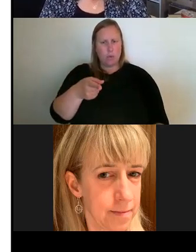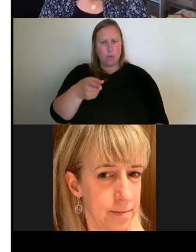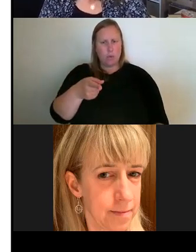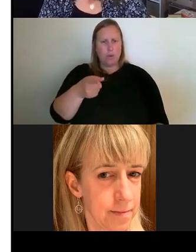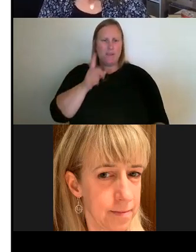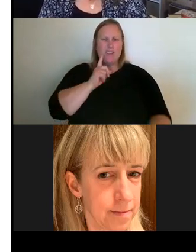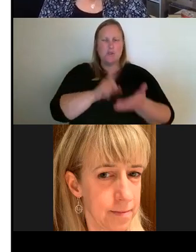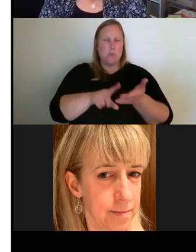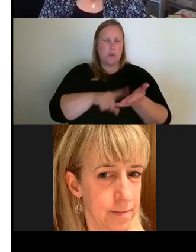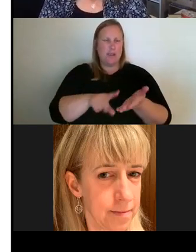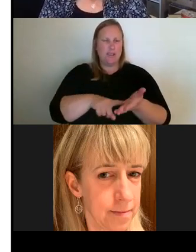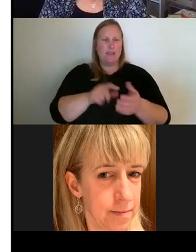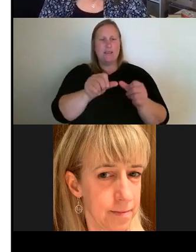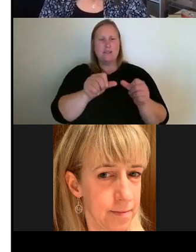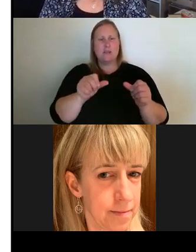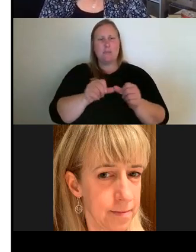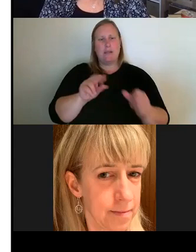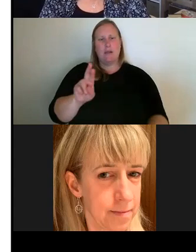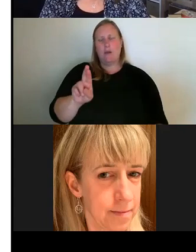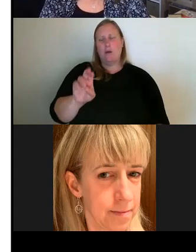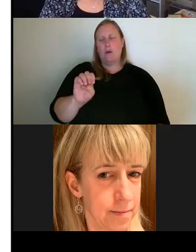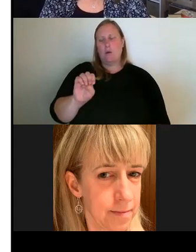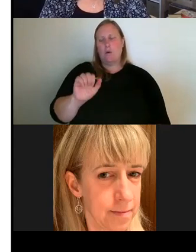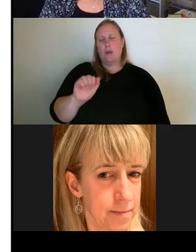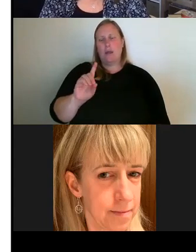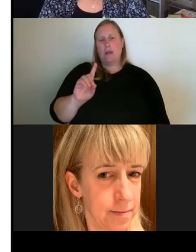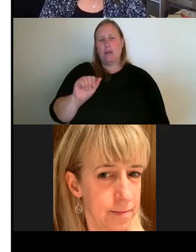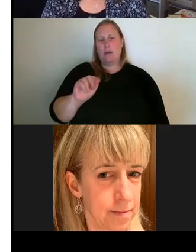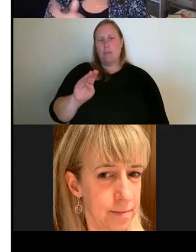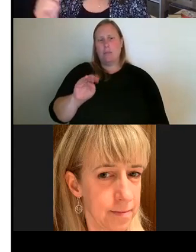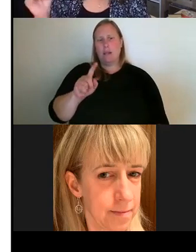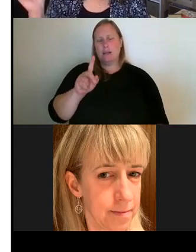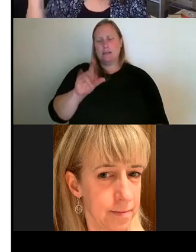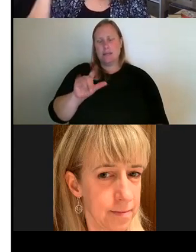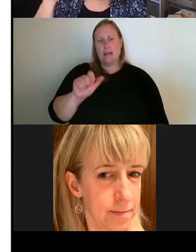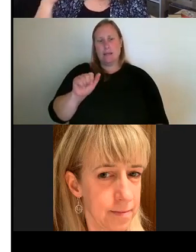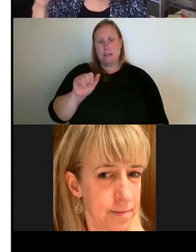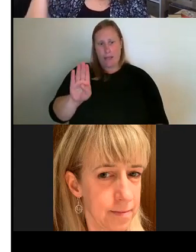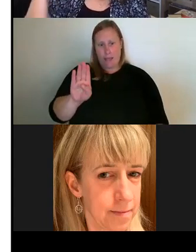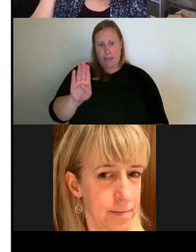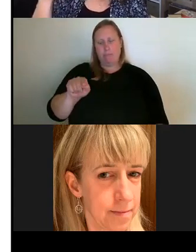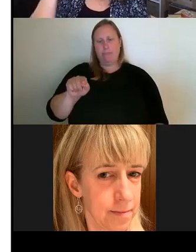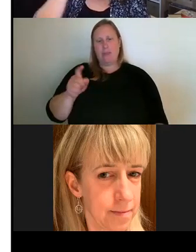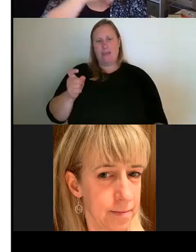There is a place called "readabilitylab.XYZ where you go through a process of reading